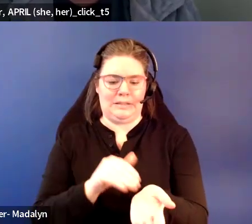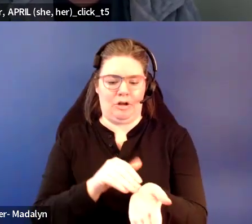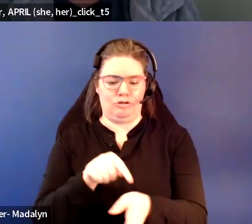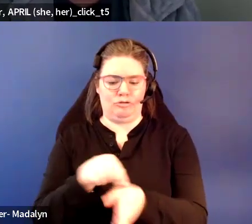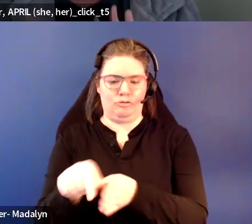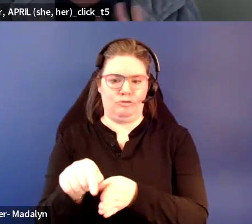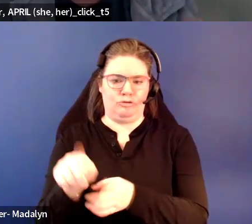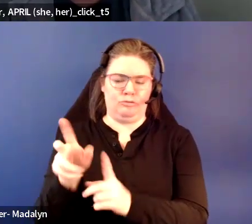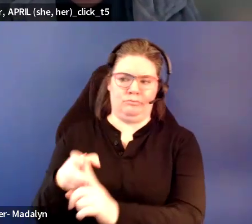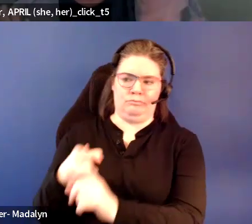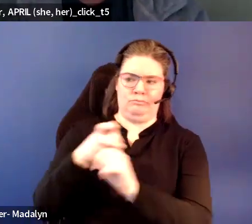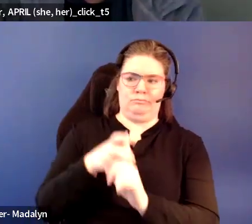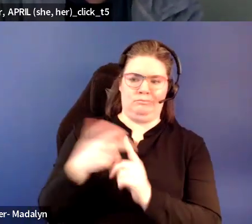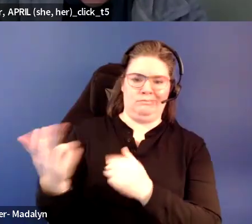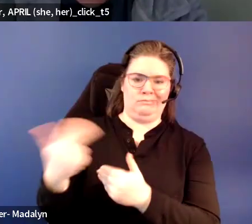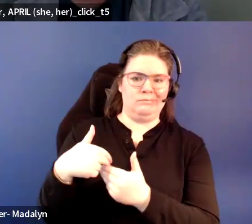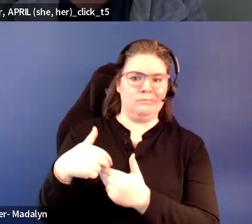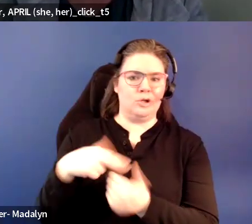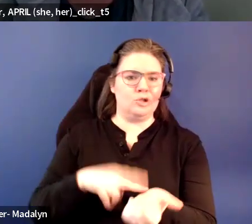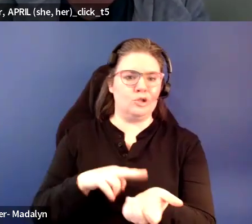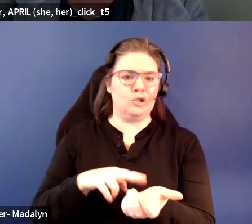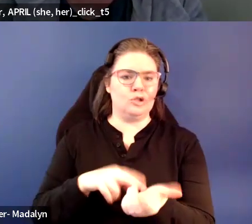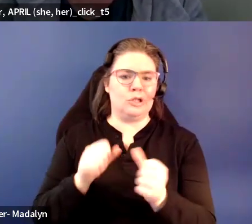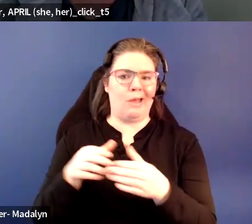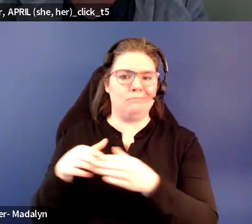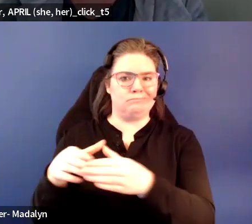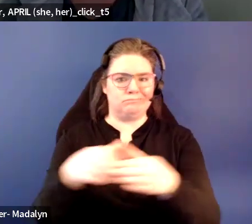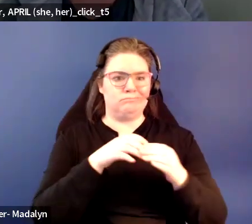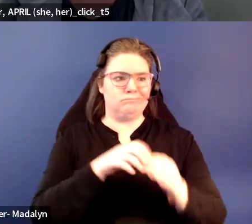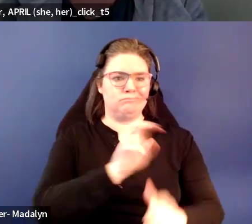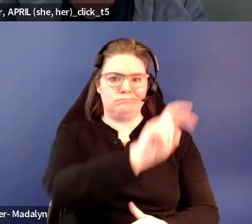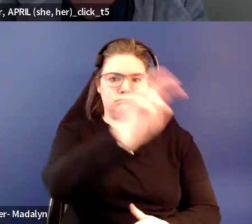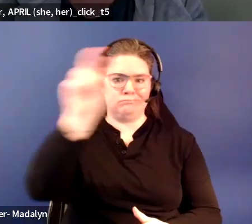Sierra Royster, APRIL (she, her): Like a traveling vaccine Sierra Royster, APRIL (she, her): site.